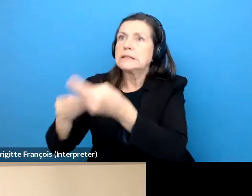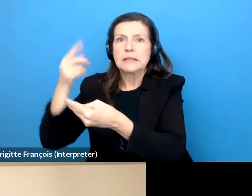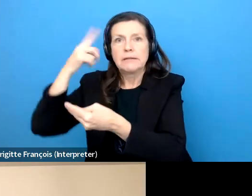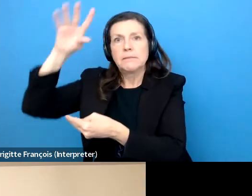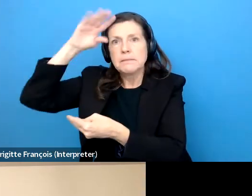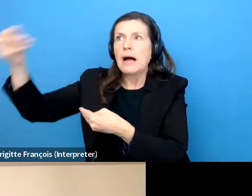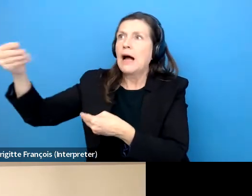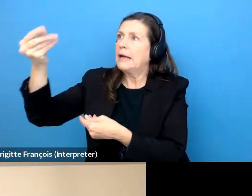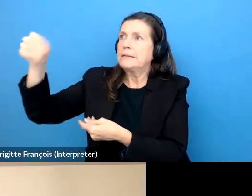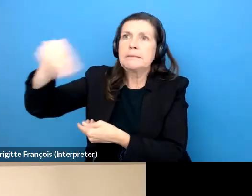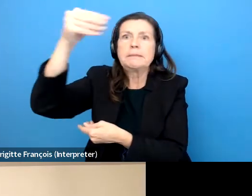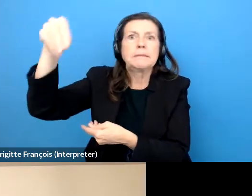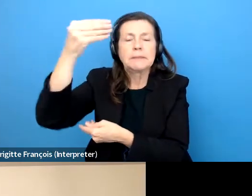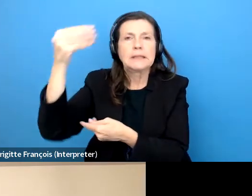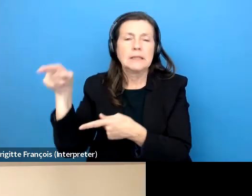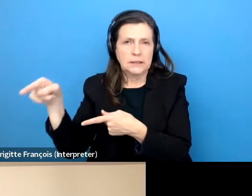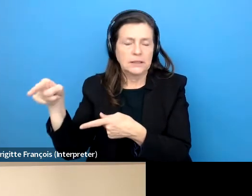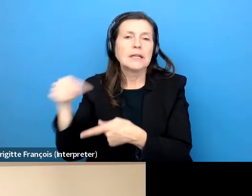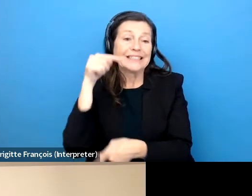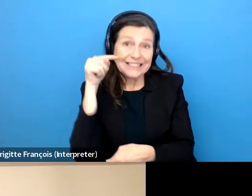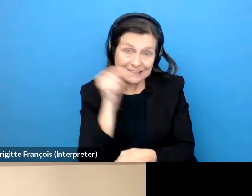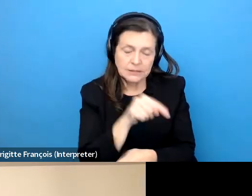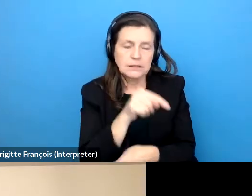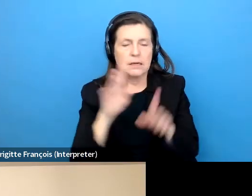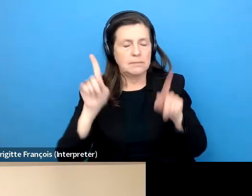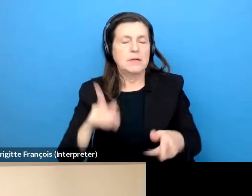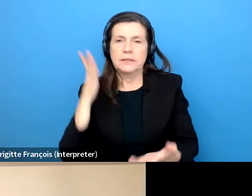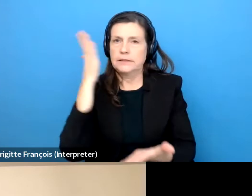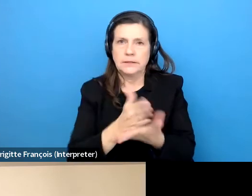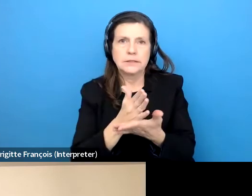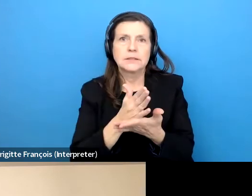as inherently linked to trafficking for sexual purposes.